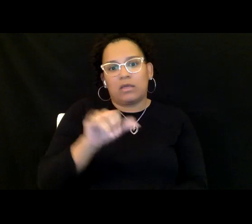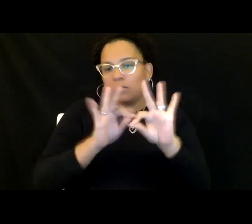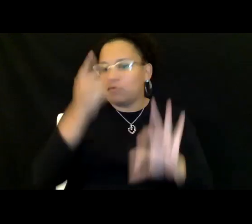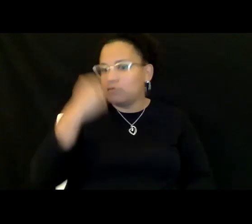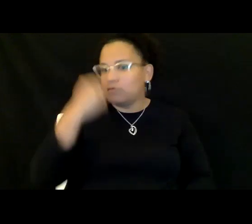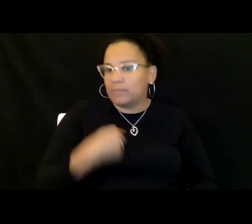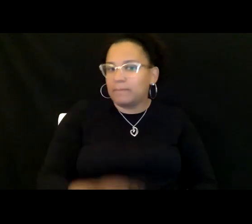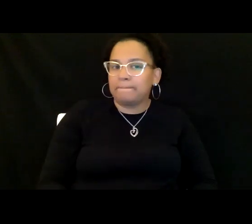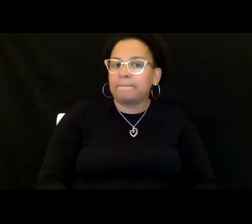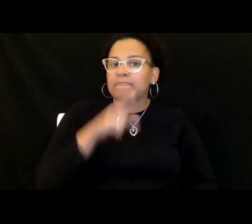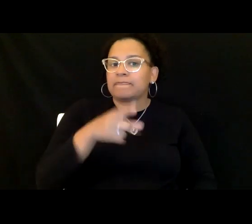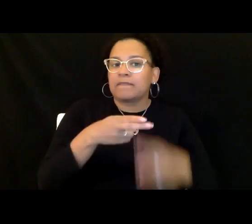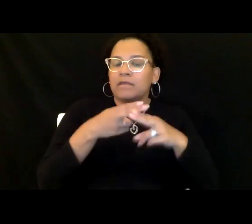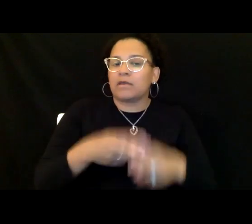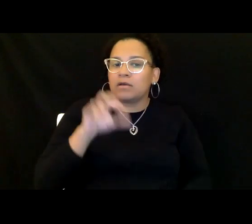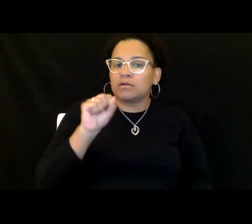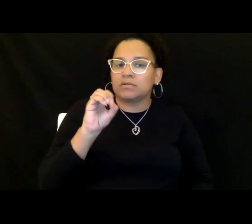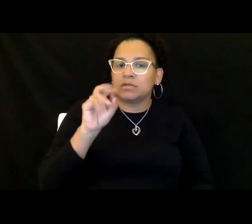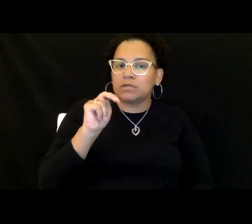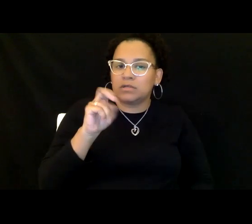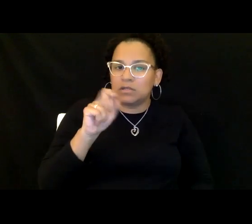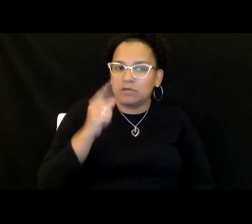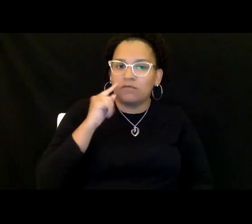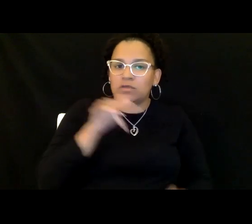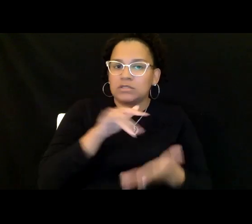heidi andrea restrepo rhodes (she/hers): This is called sonnet for the study of the world in the body.